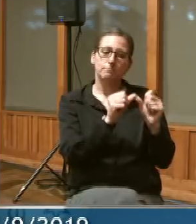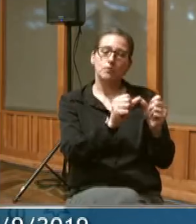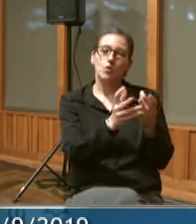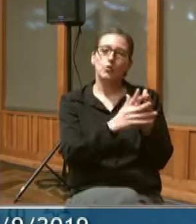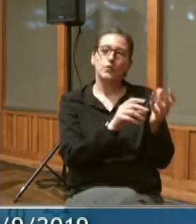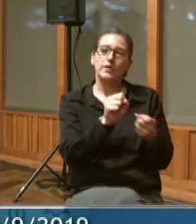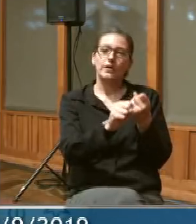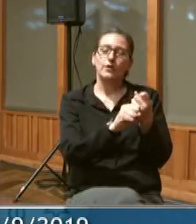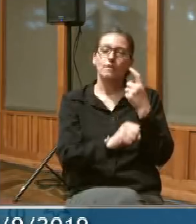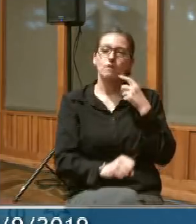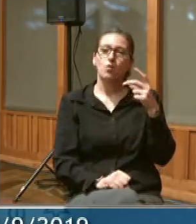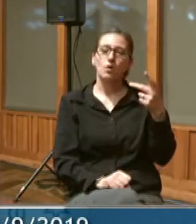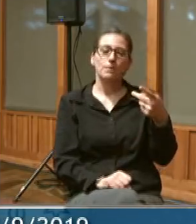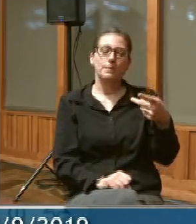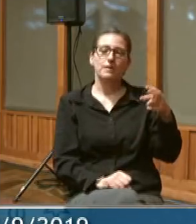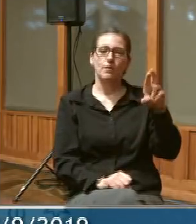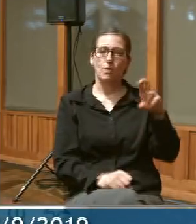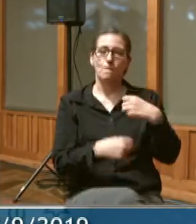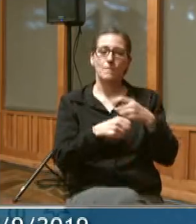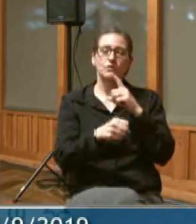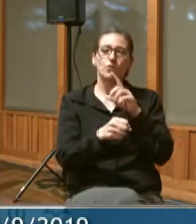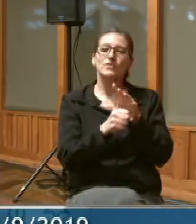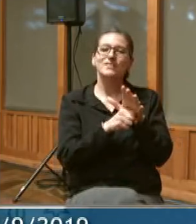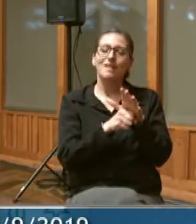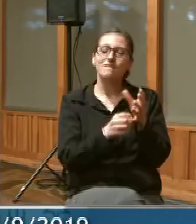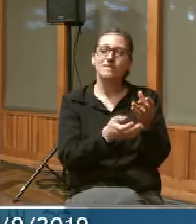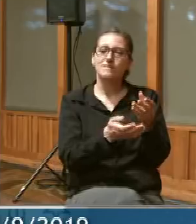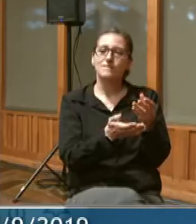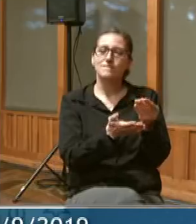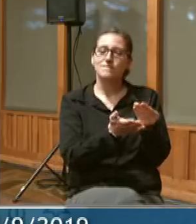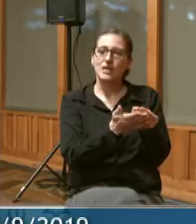THROUGH THE YEAR AND FUND THEIR PROGRAMS AND HELP MAKE UP THEIR